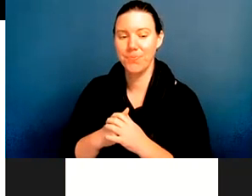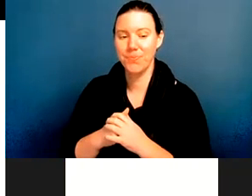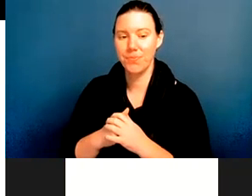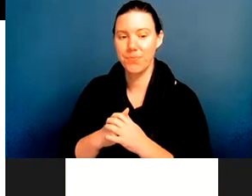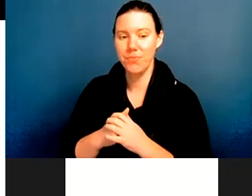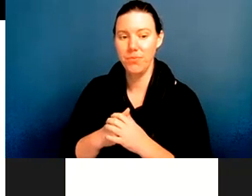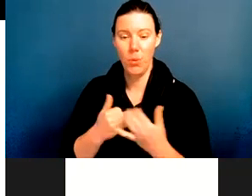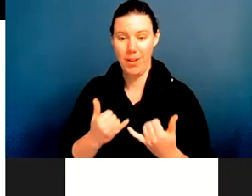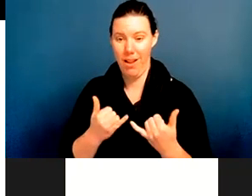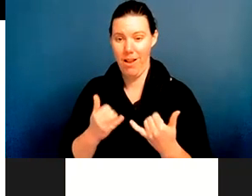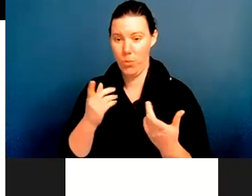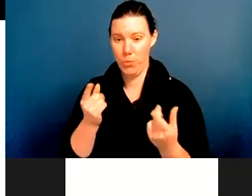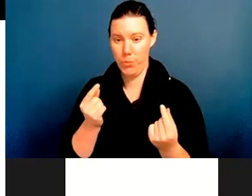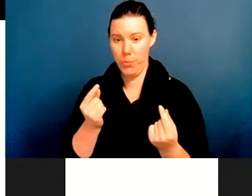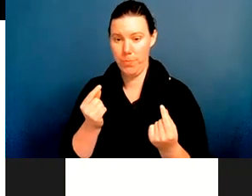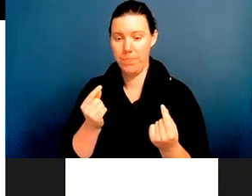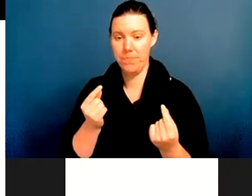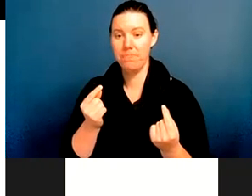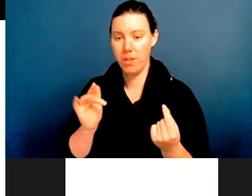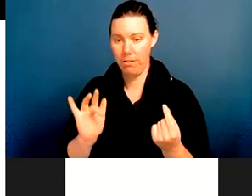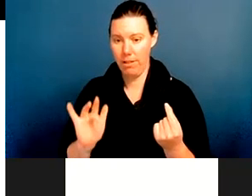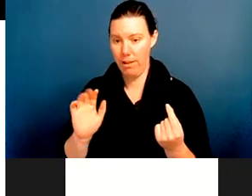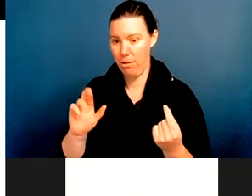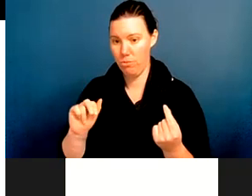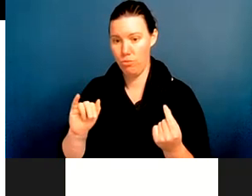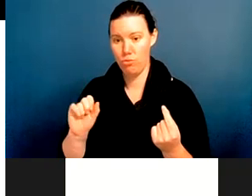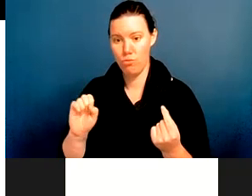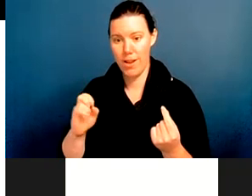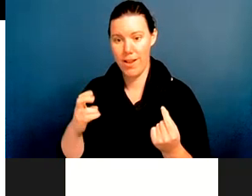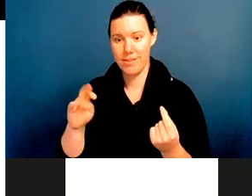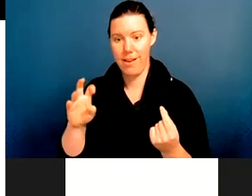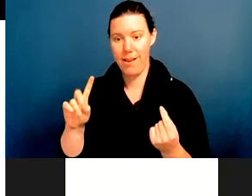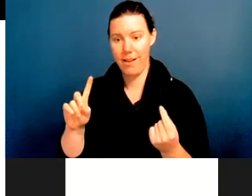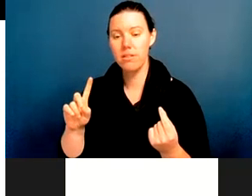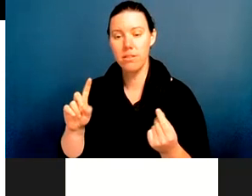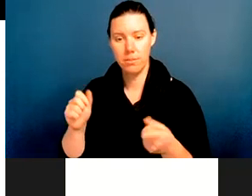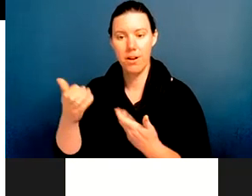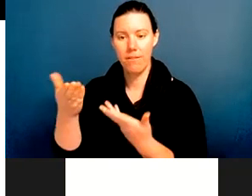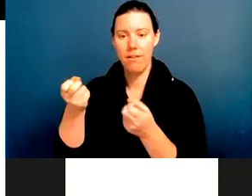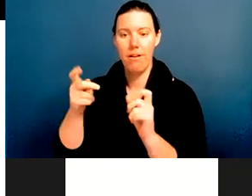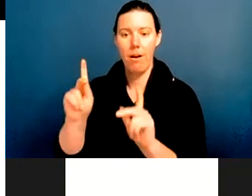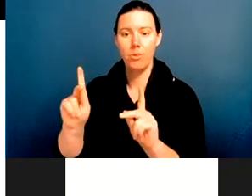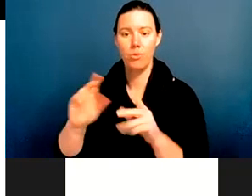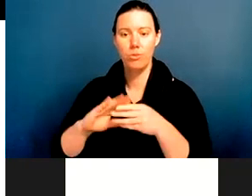is we'll take raised hands, and it'll be opportunity for us to hear what you have to say.